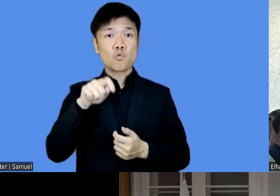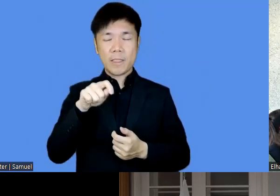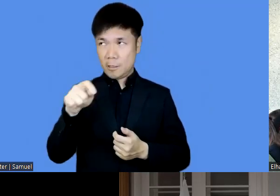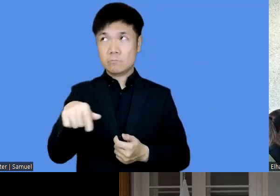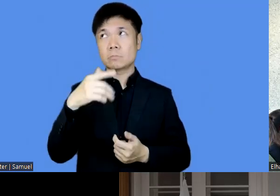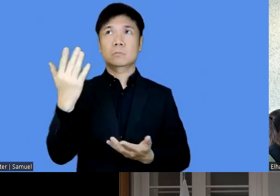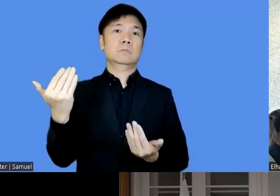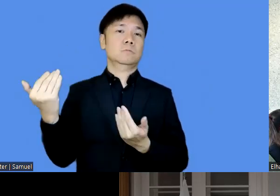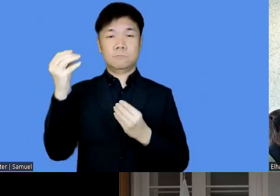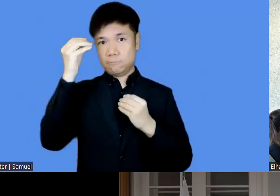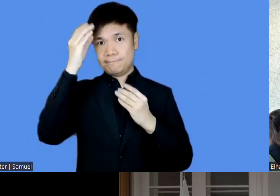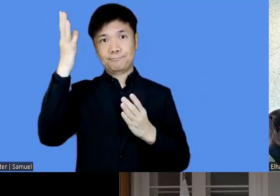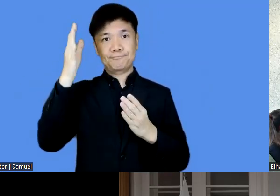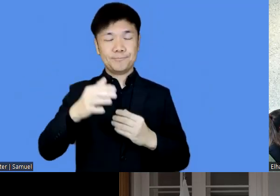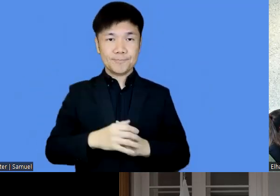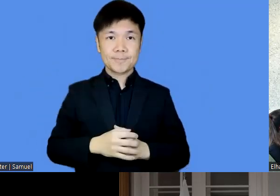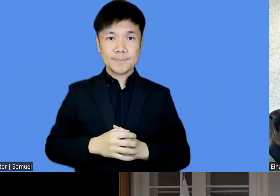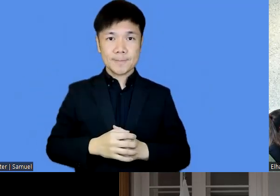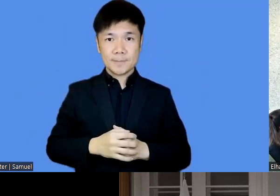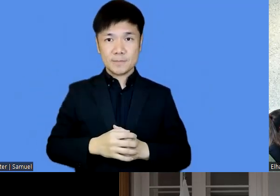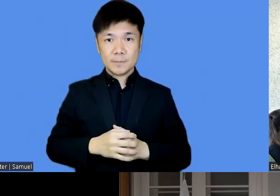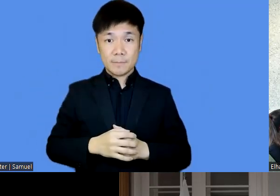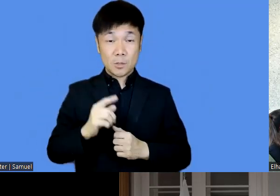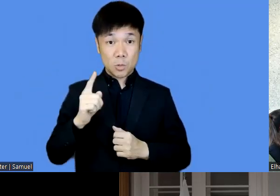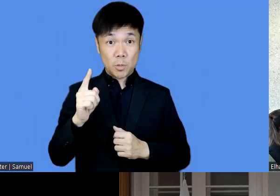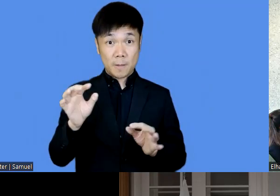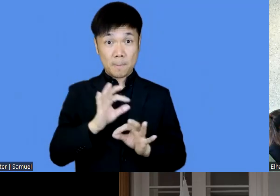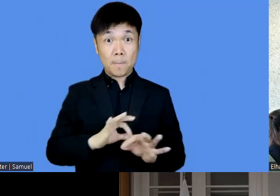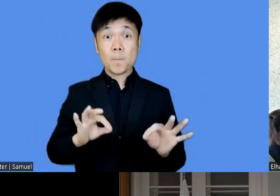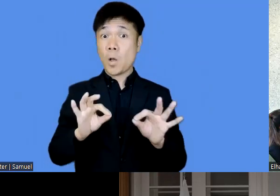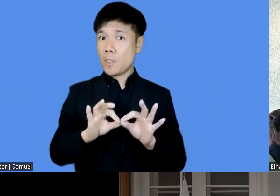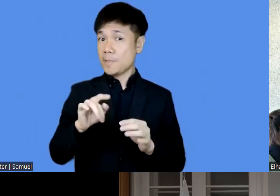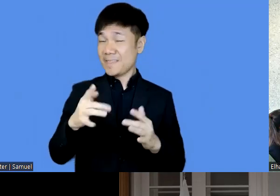So I think it's very important to do where it sits right now is